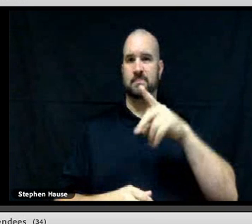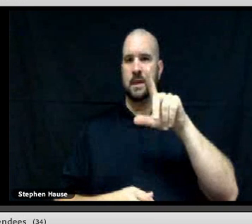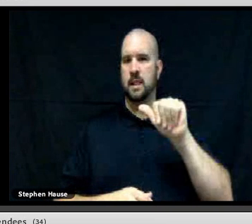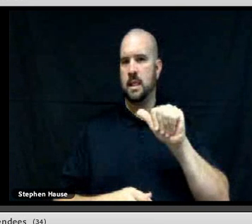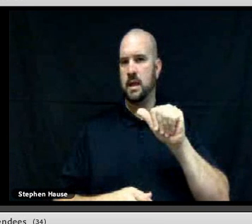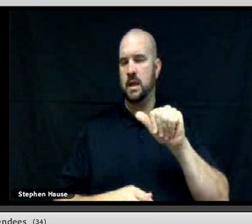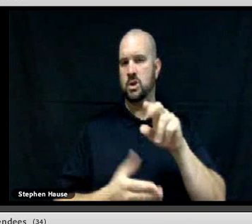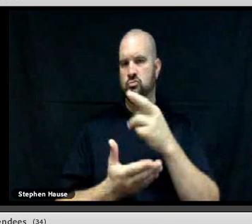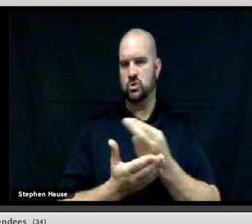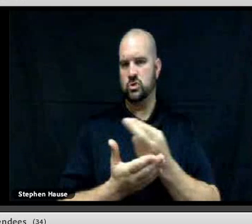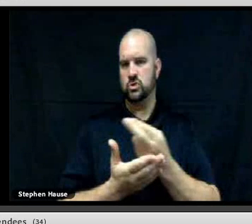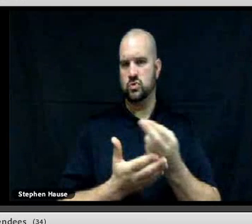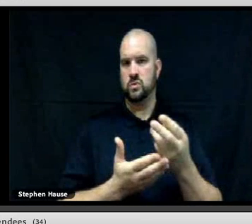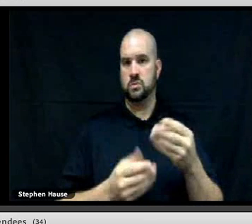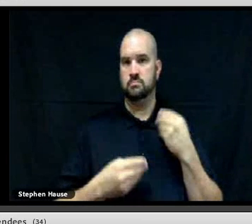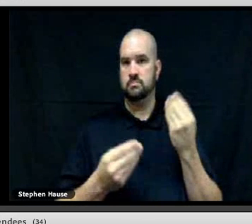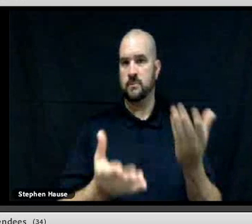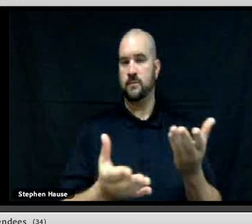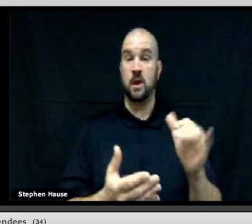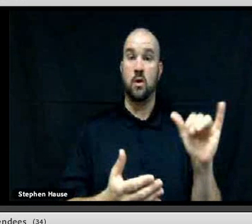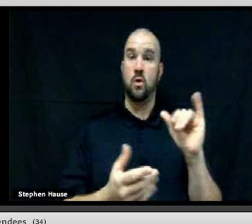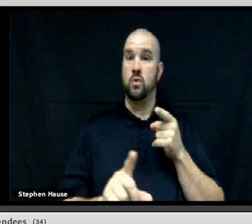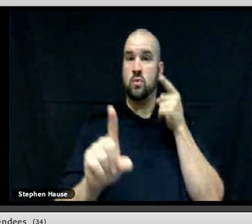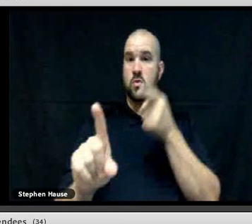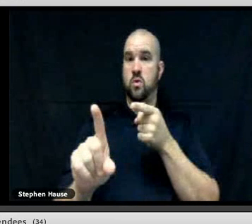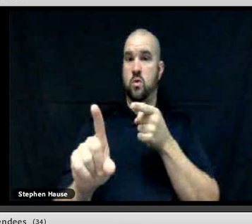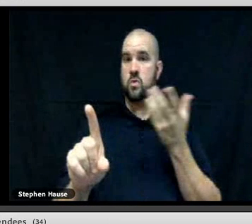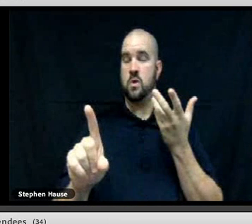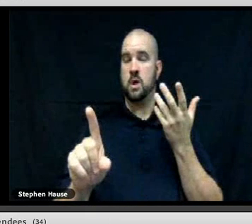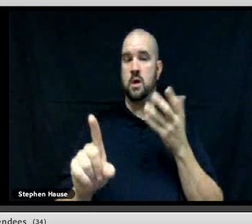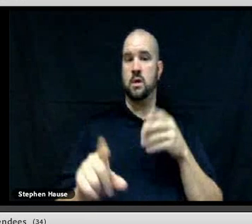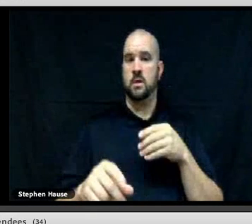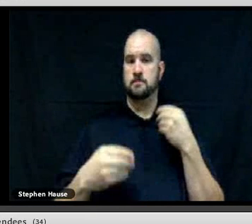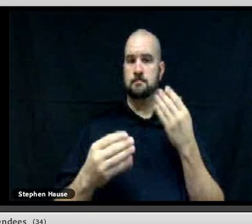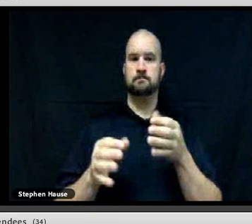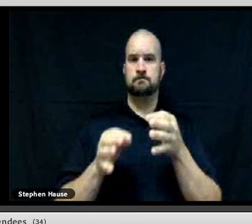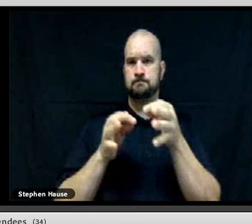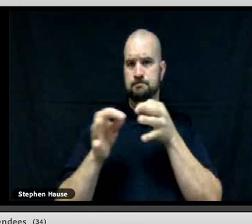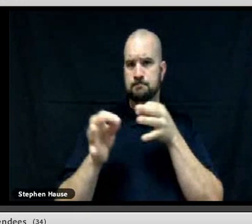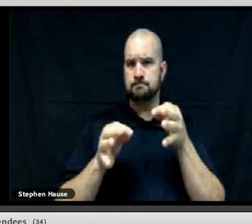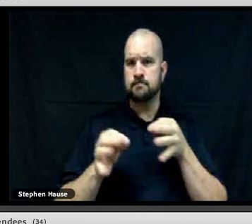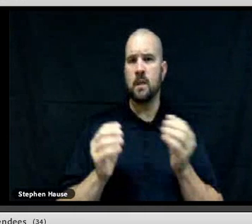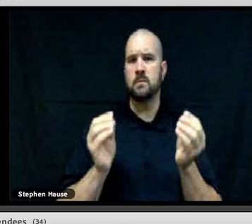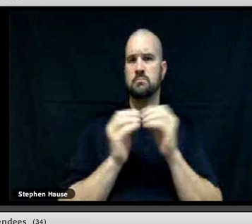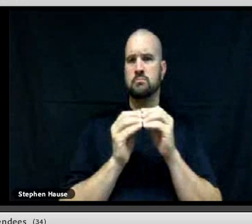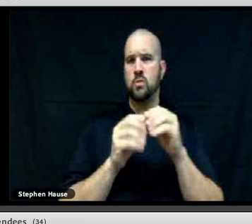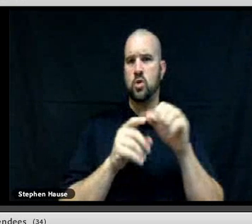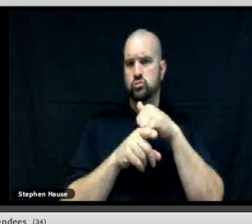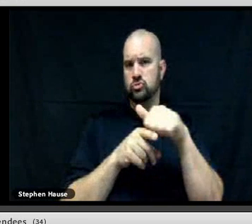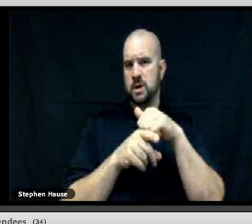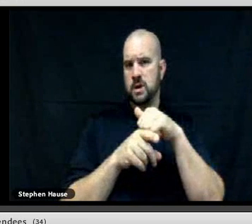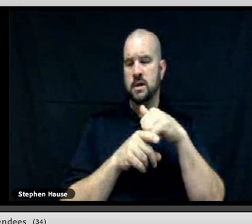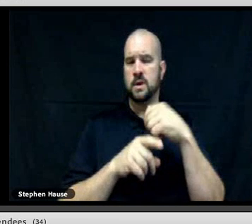another goal is to provide, uh, guidelines and additional training, uh, for, um, potential partners